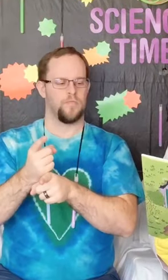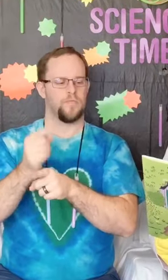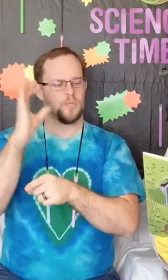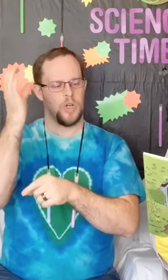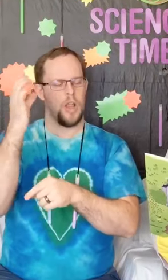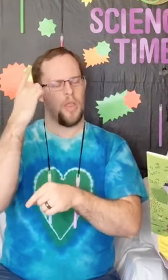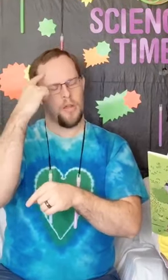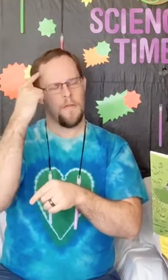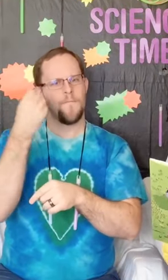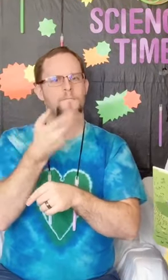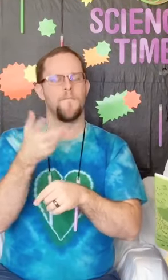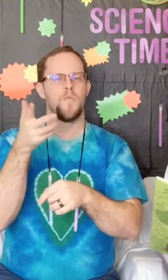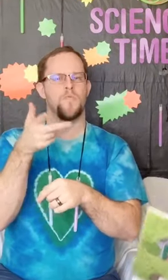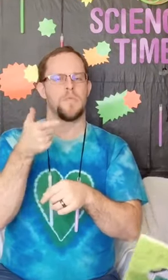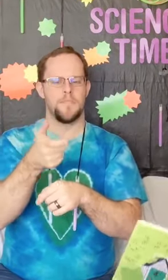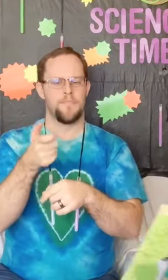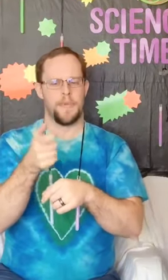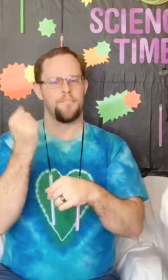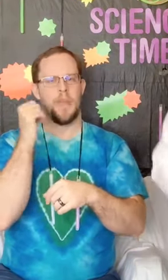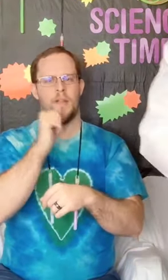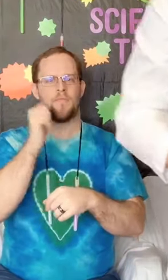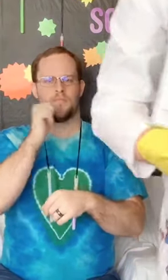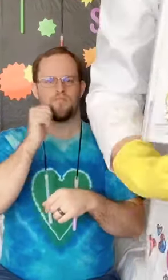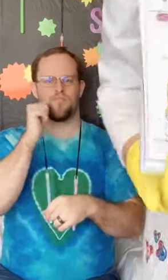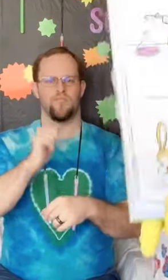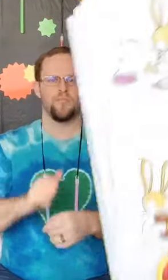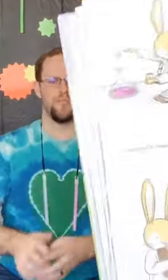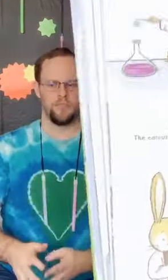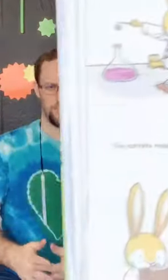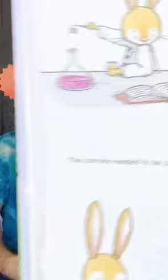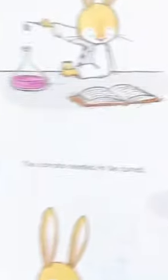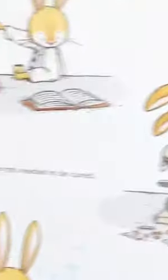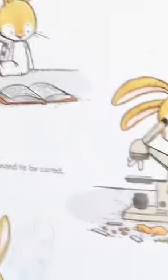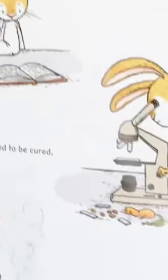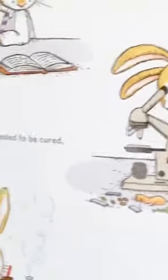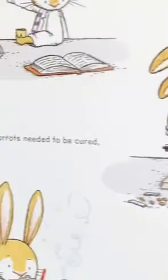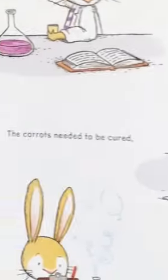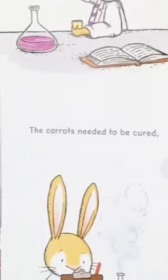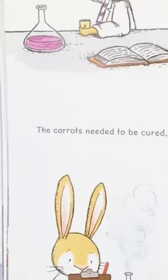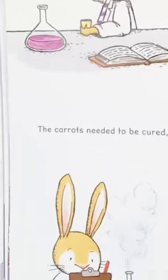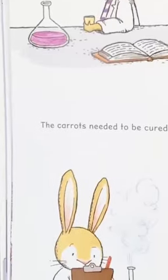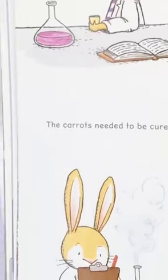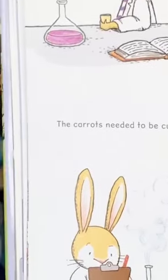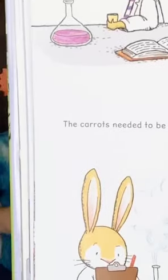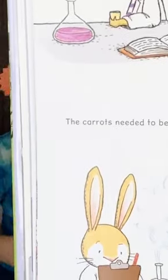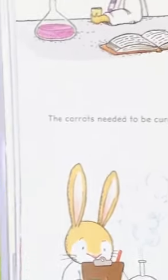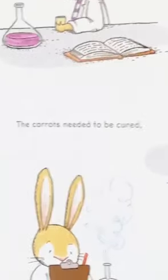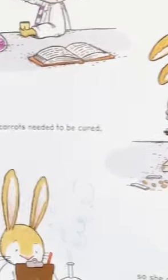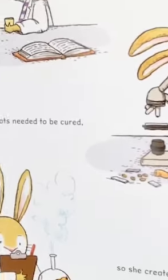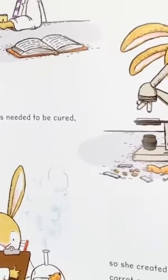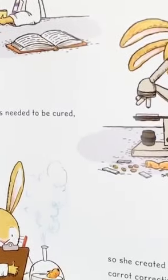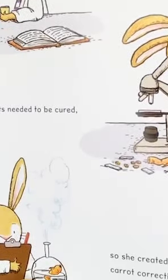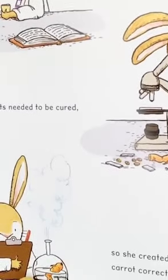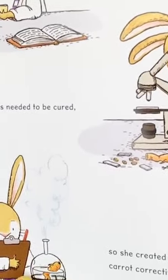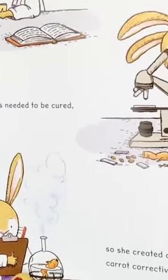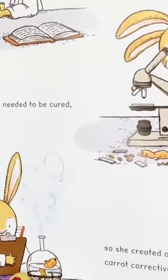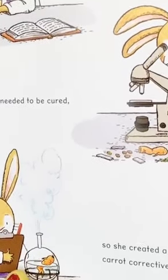few sprays a day should do the trick. So, there she is. She's doing experiments. She's like, here we go. This is what i know about the funky force fungi.